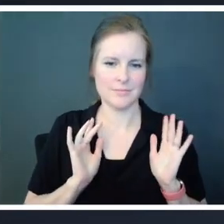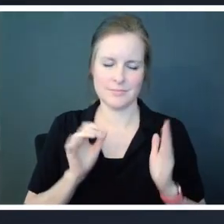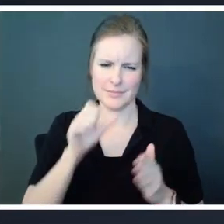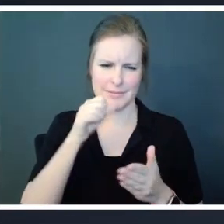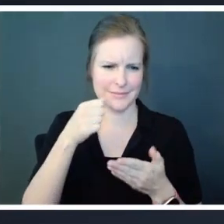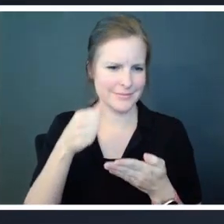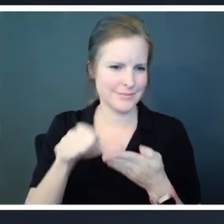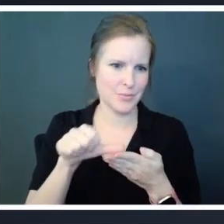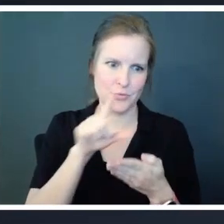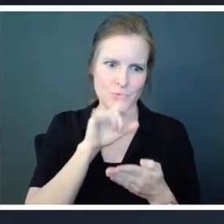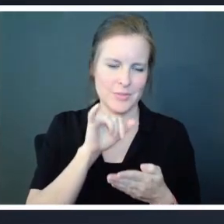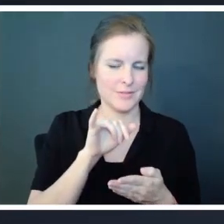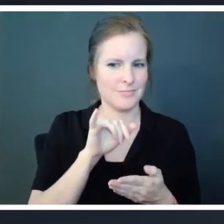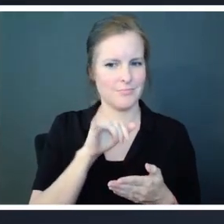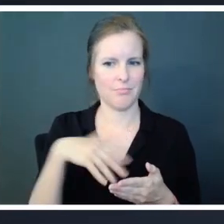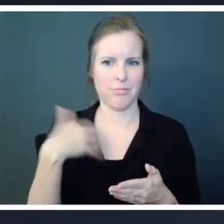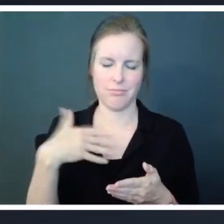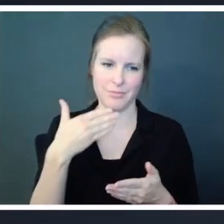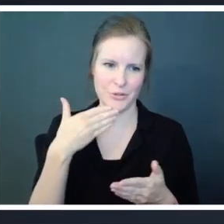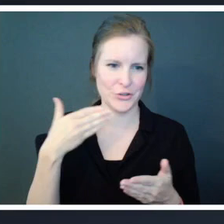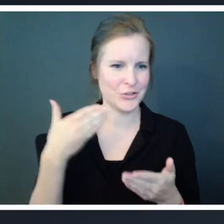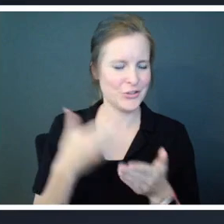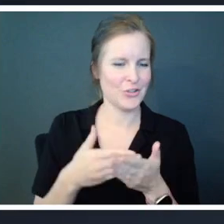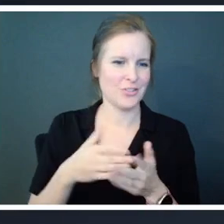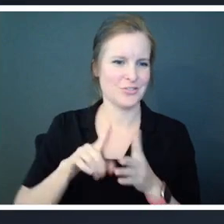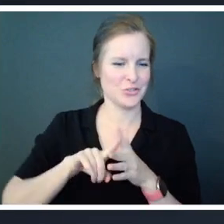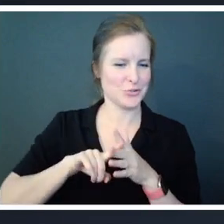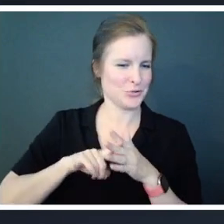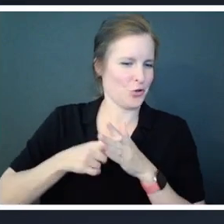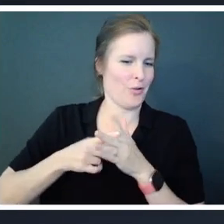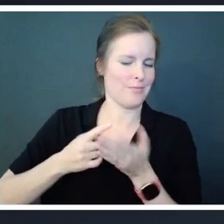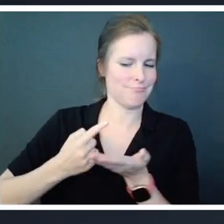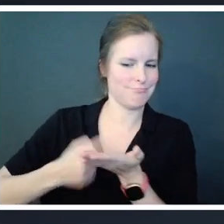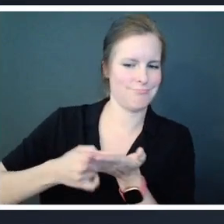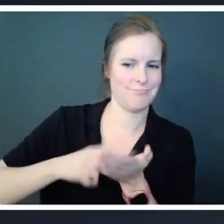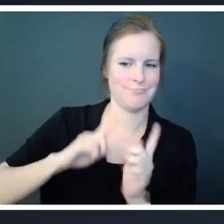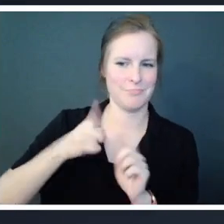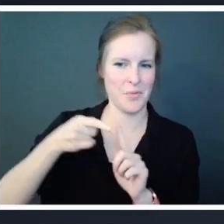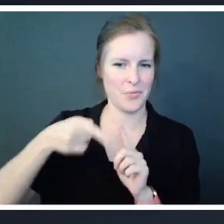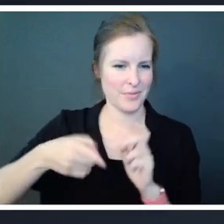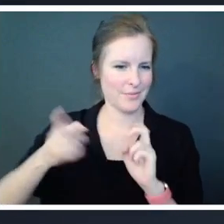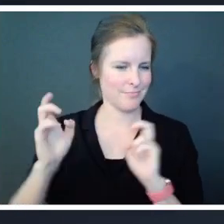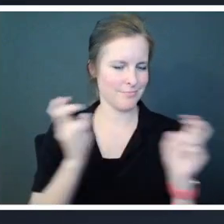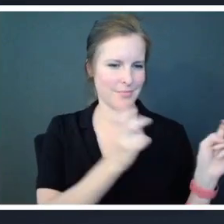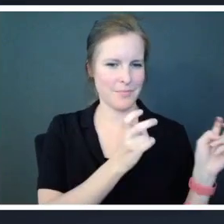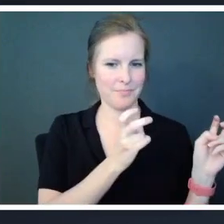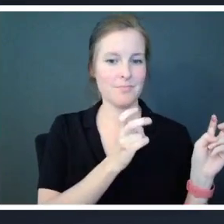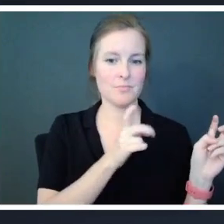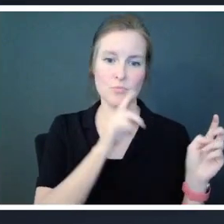that storytelling. And they are really perfectly positioned to help spread educational messages.